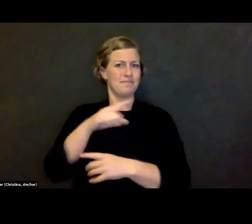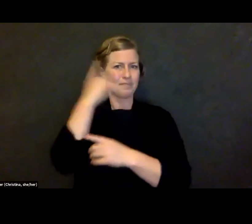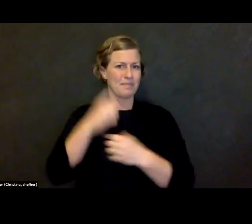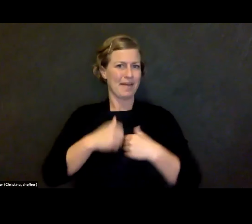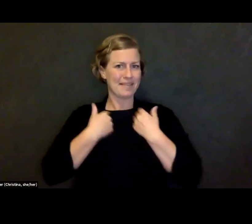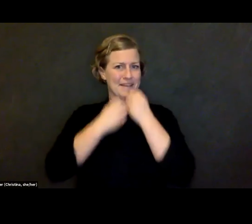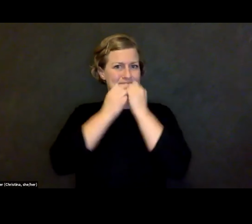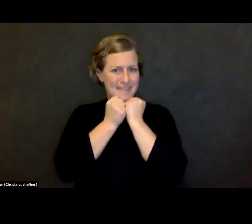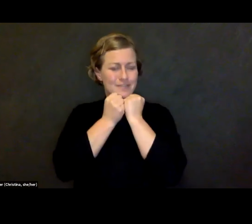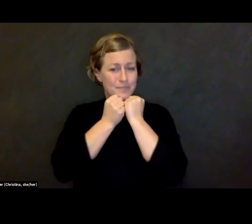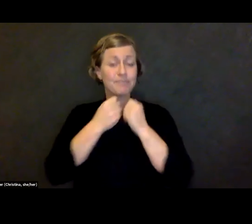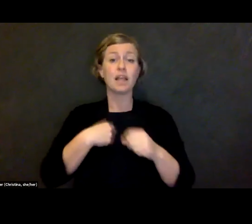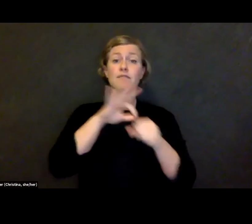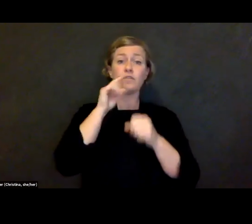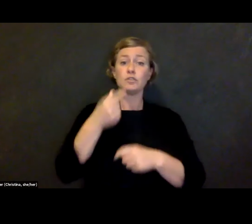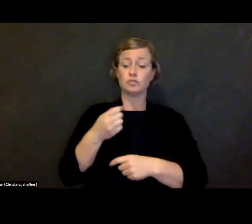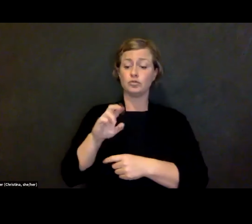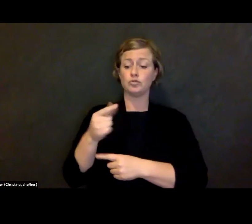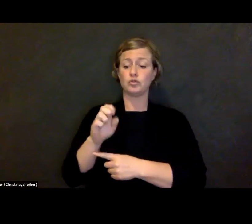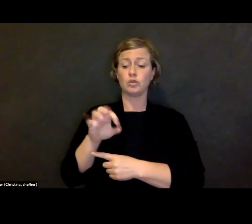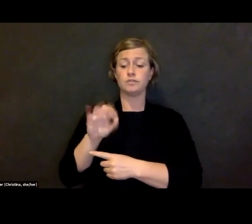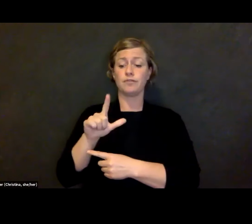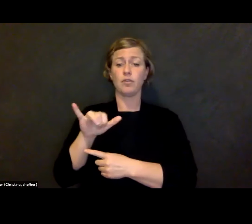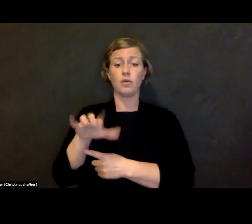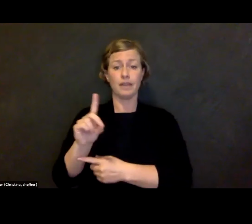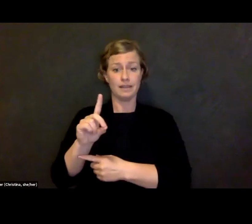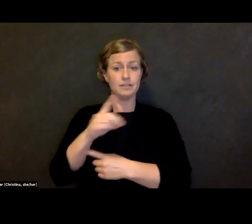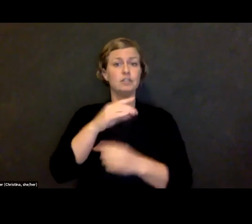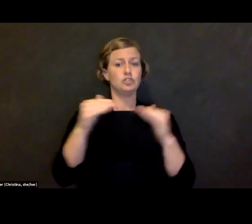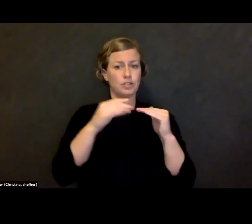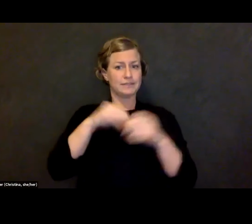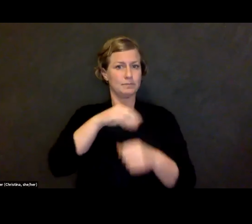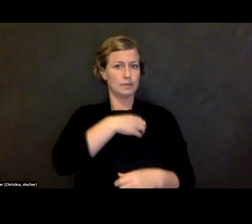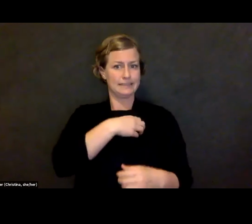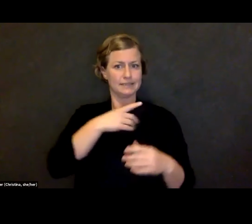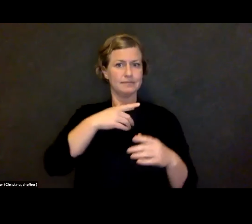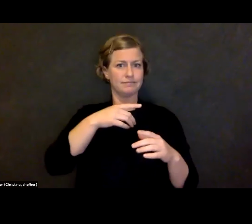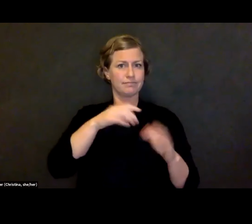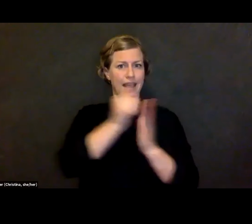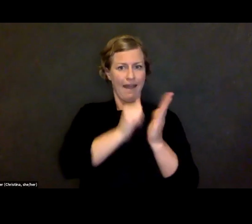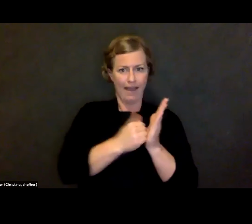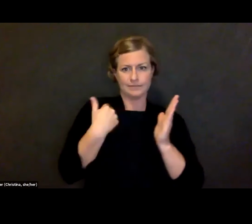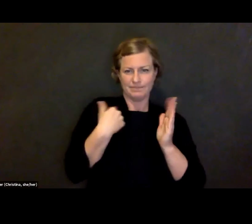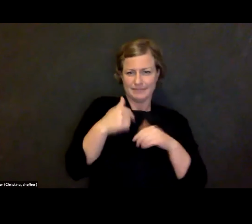beaverton and sunset high school was one of the places we got together and we were marching for justice and black lives